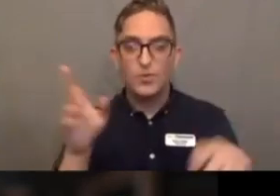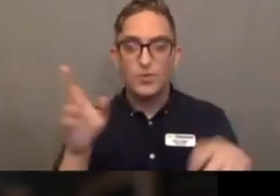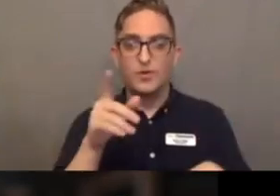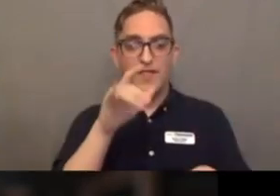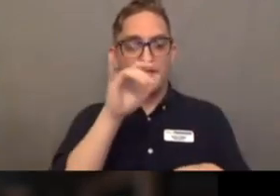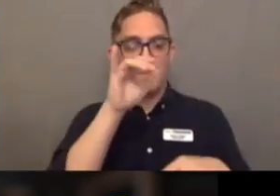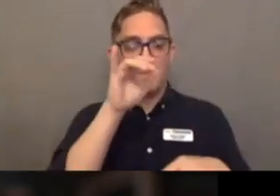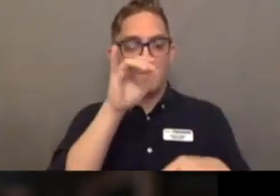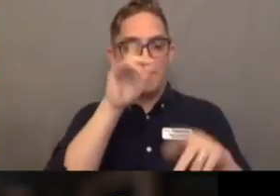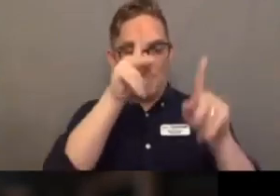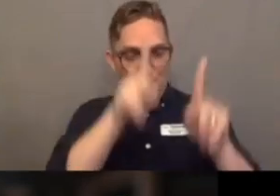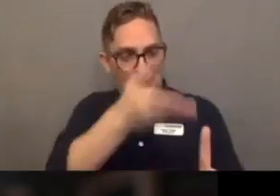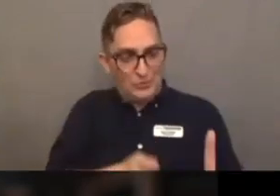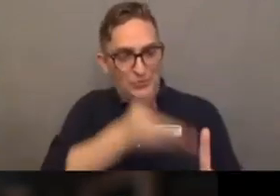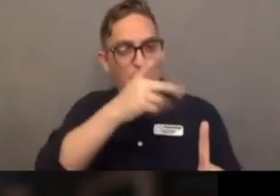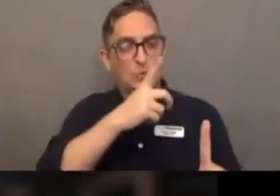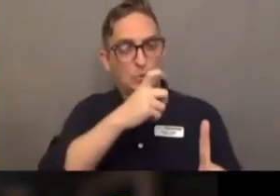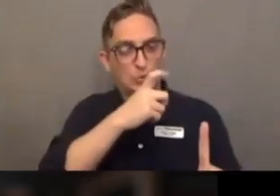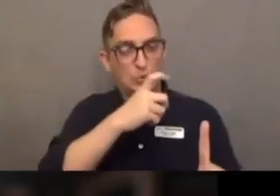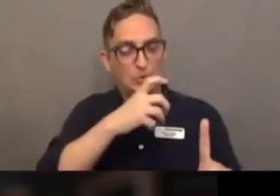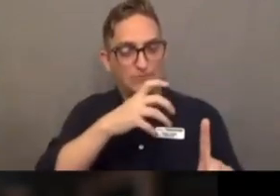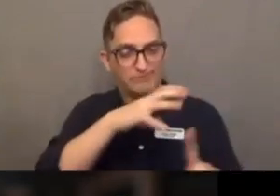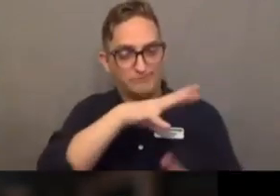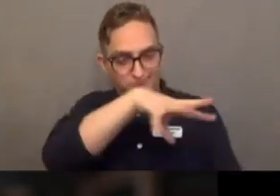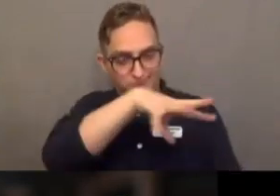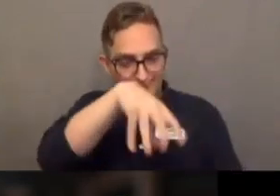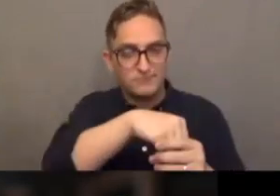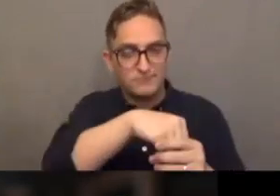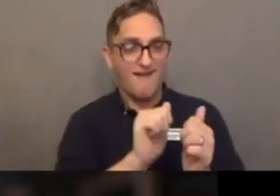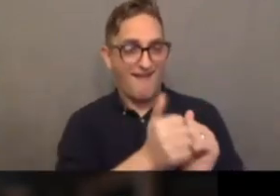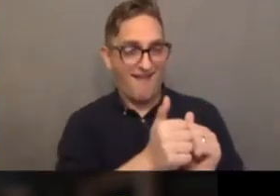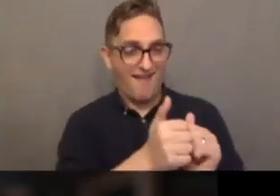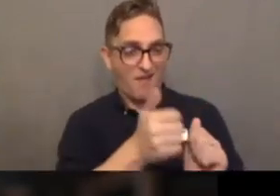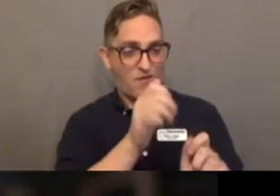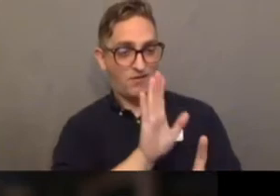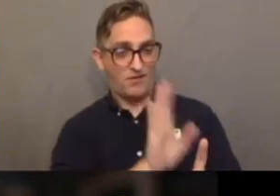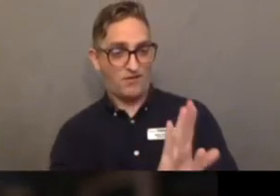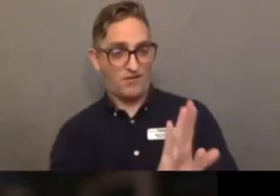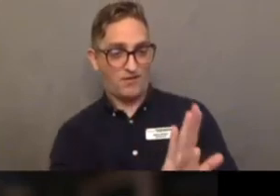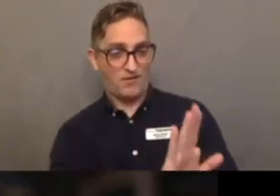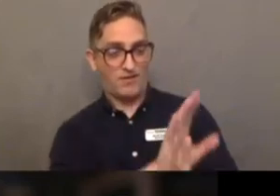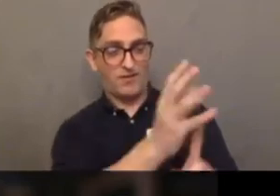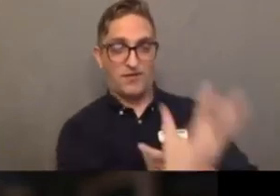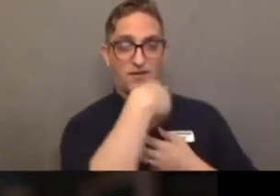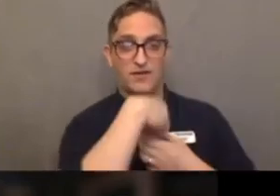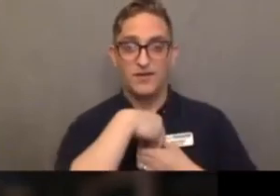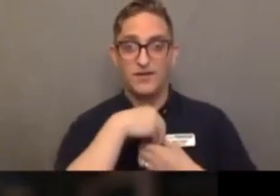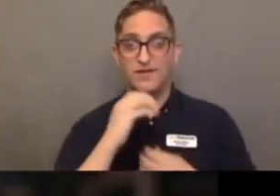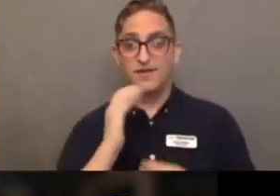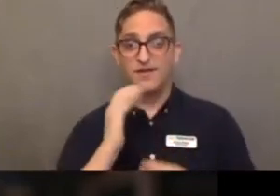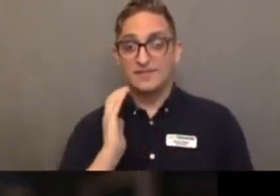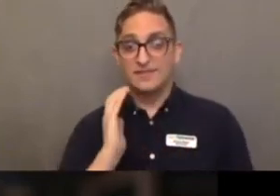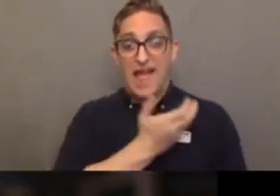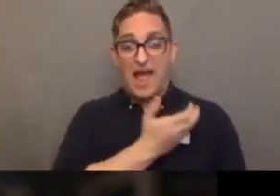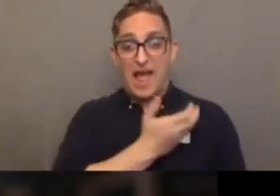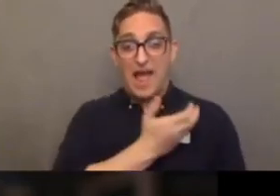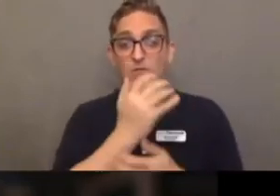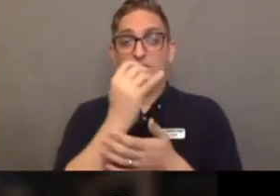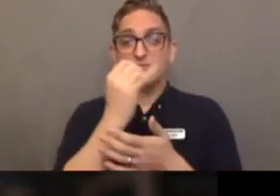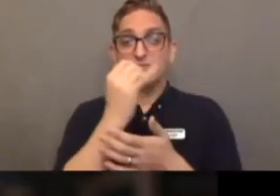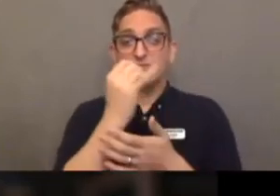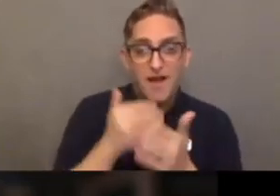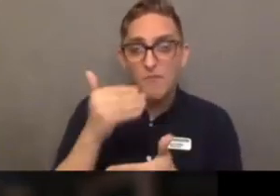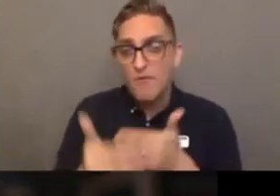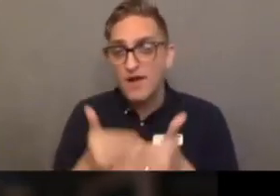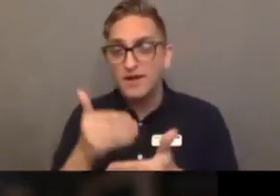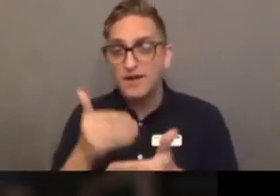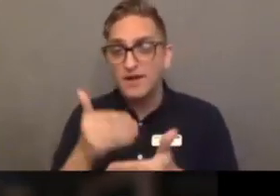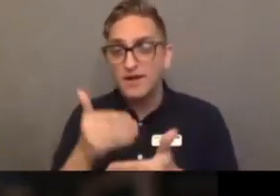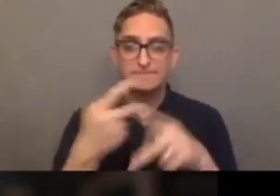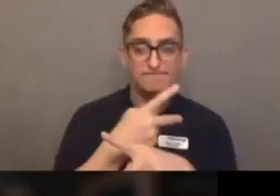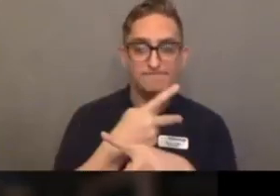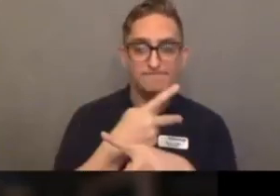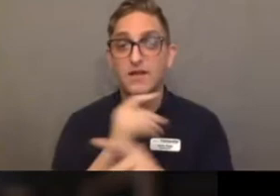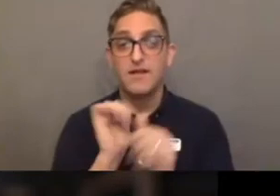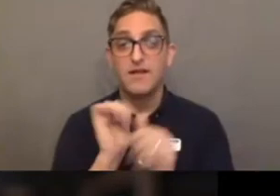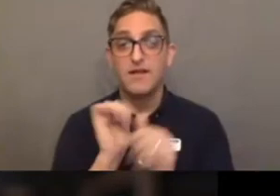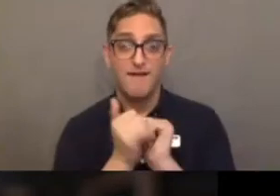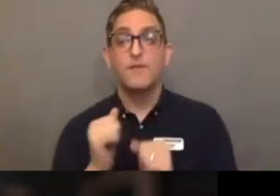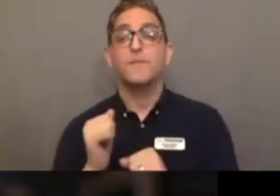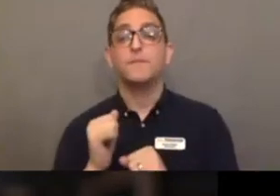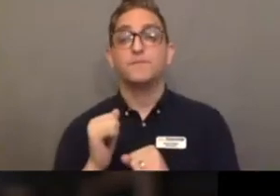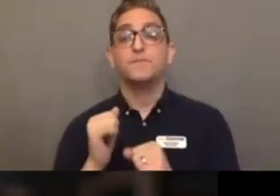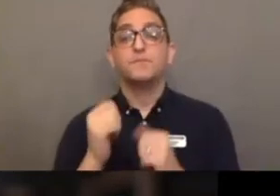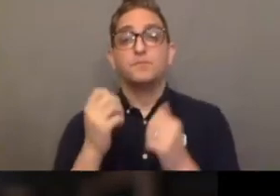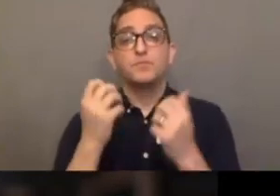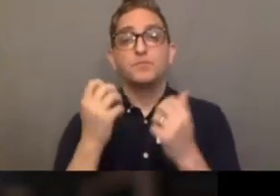we bring them into our design process in such a way that we can make sure we are designing